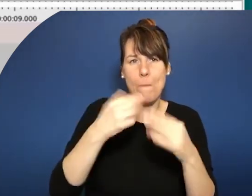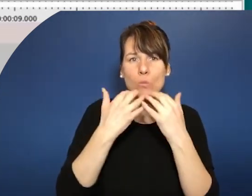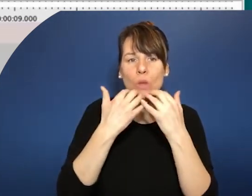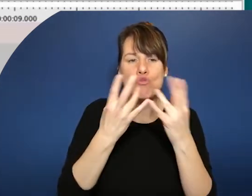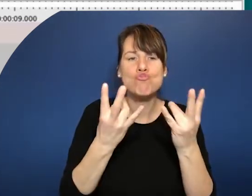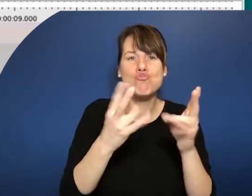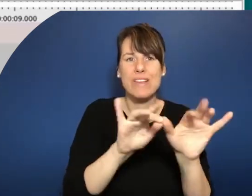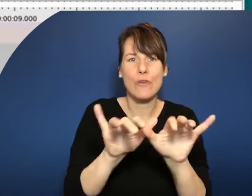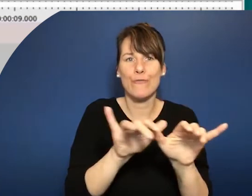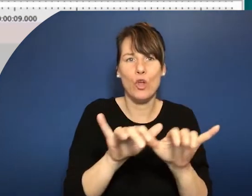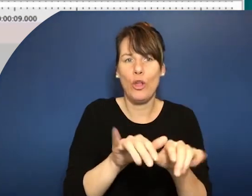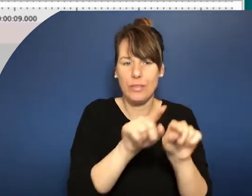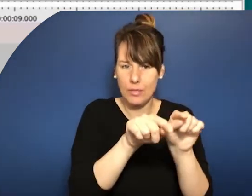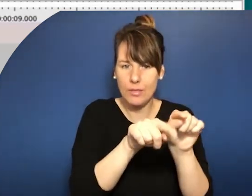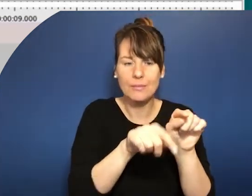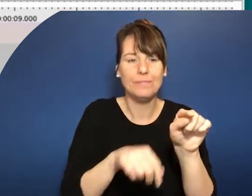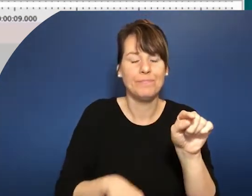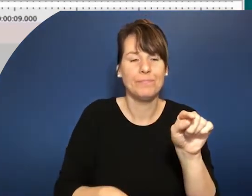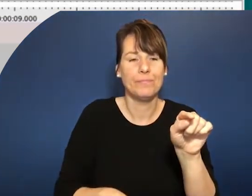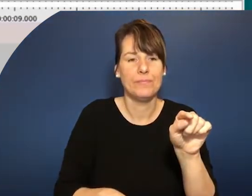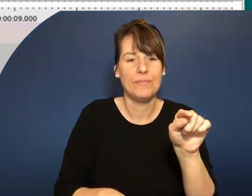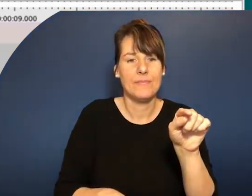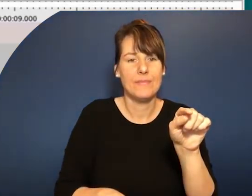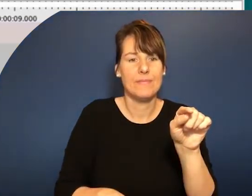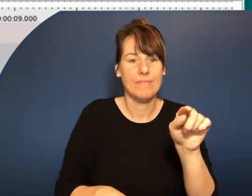and I will show you how to fill them in the upcoming videos.